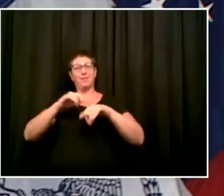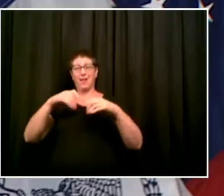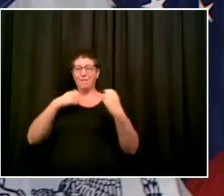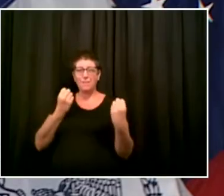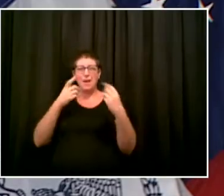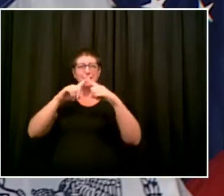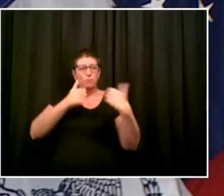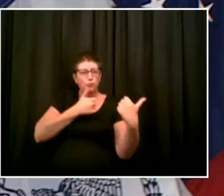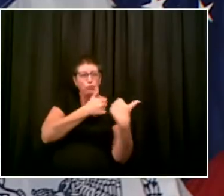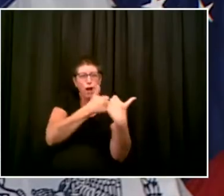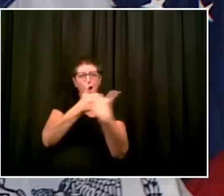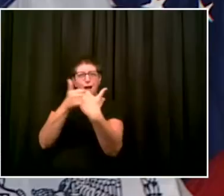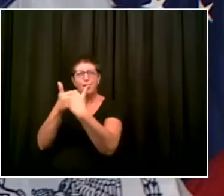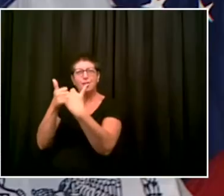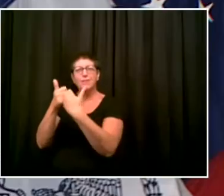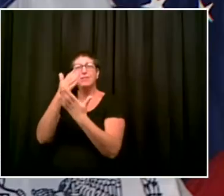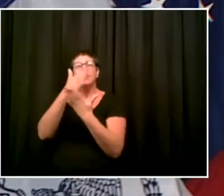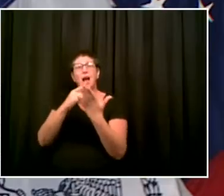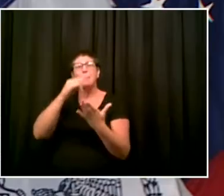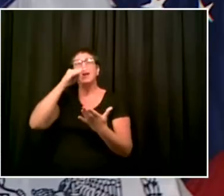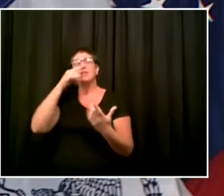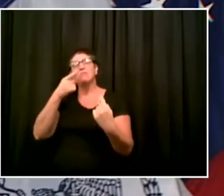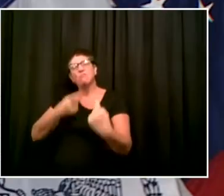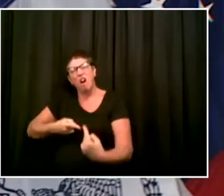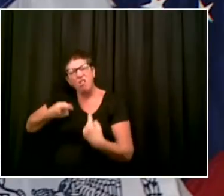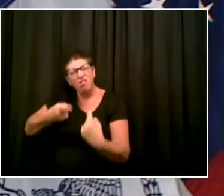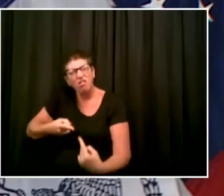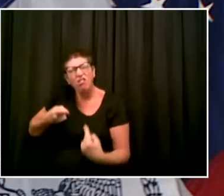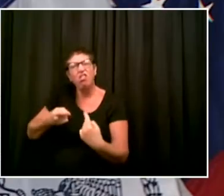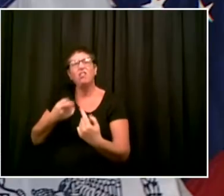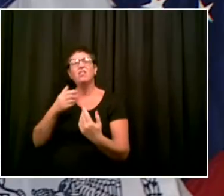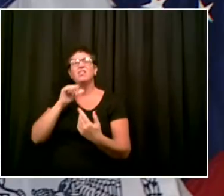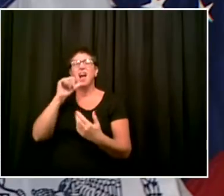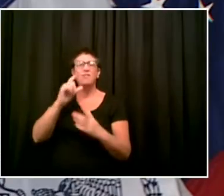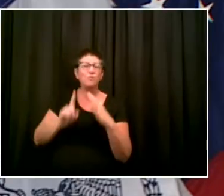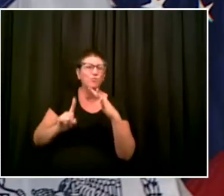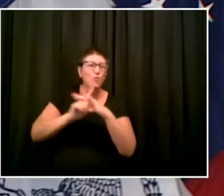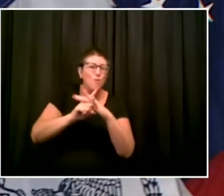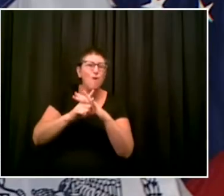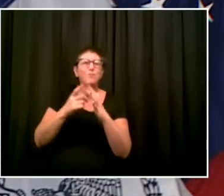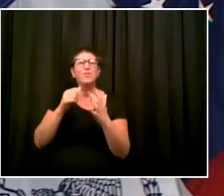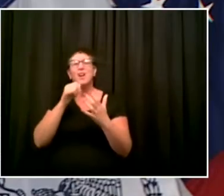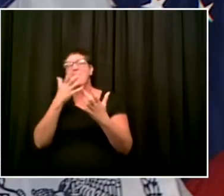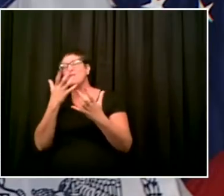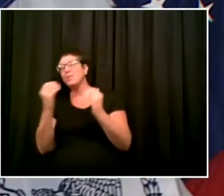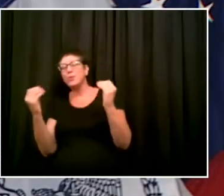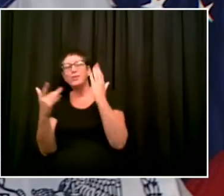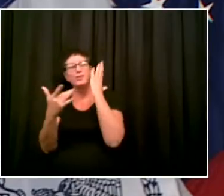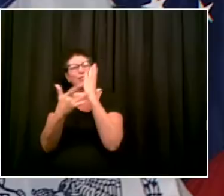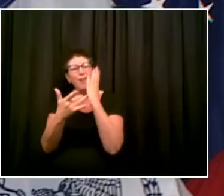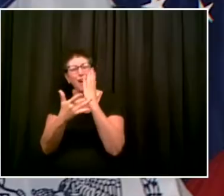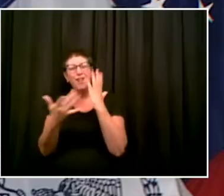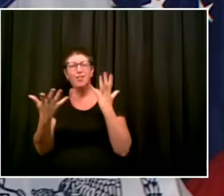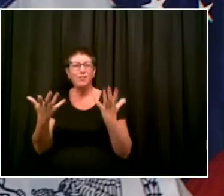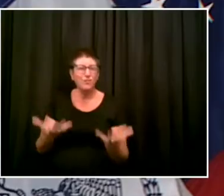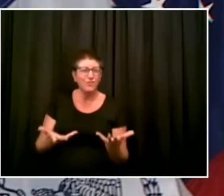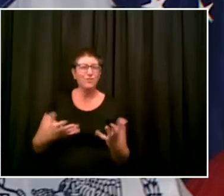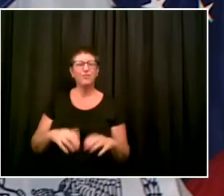REACHING EVERY CHILDREN AND EVERY DAY.